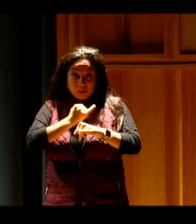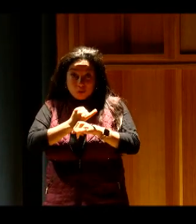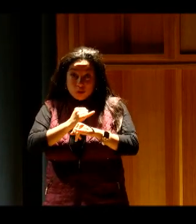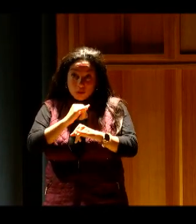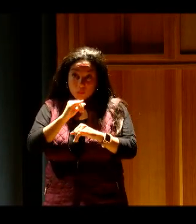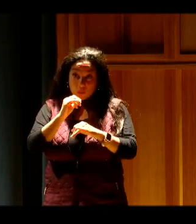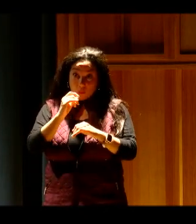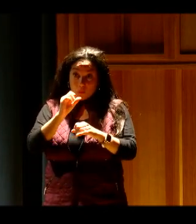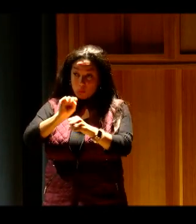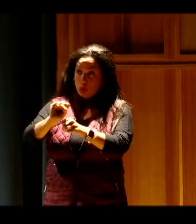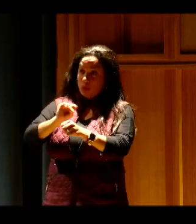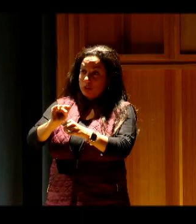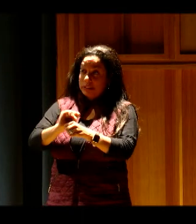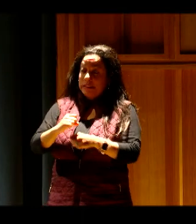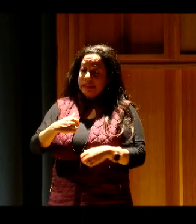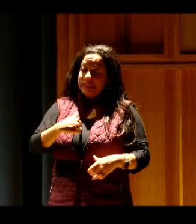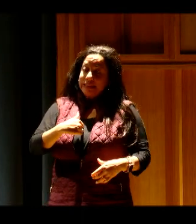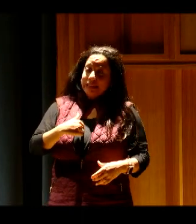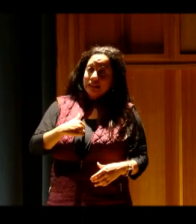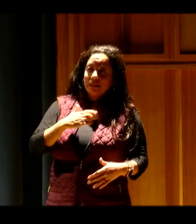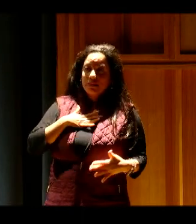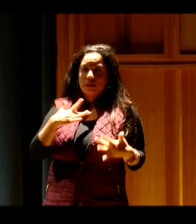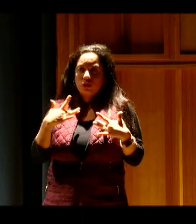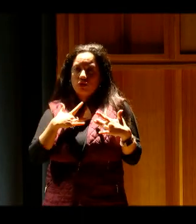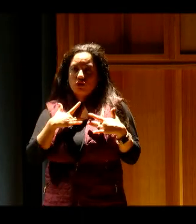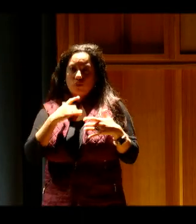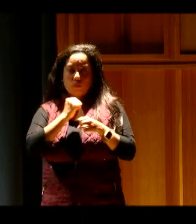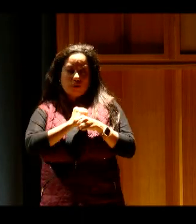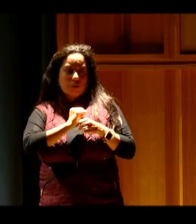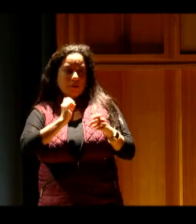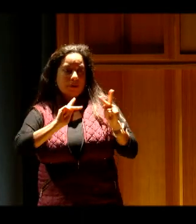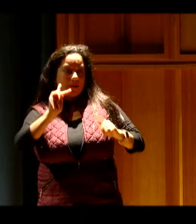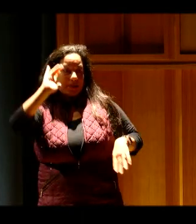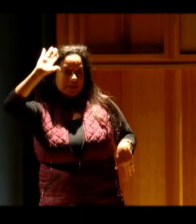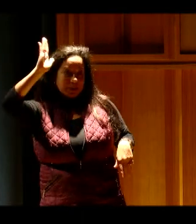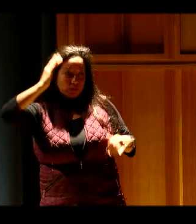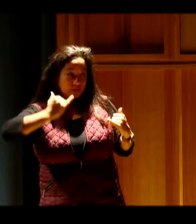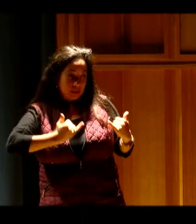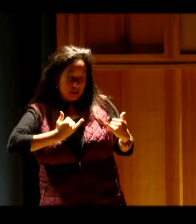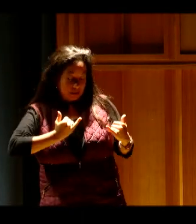My worry is that the work of the speakers that we've heard from today